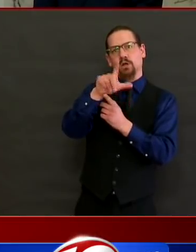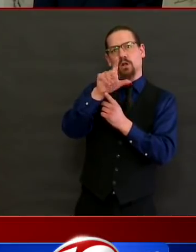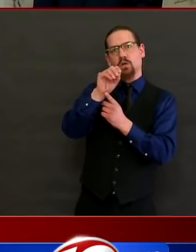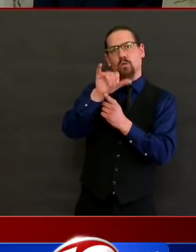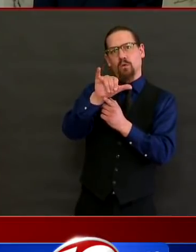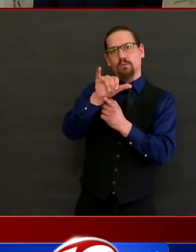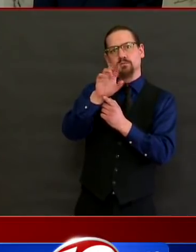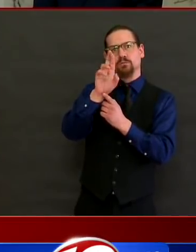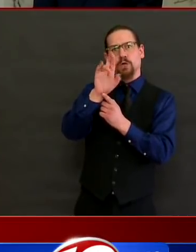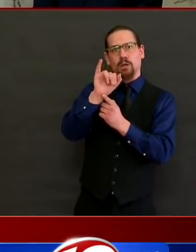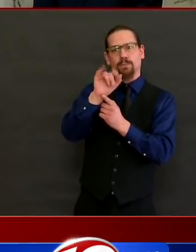TO EMPLOYRI .ORG.